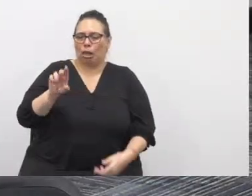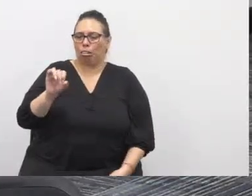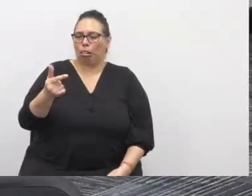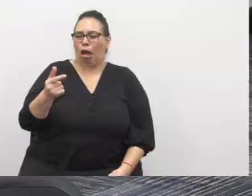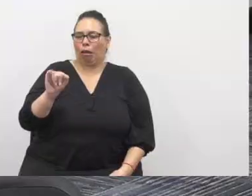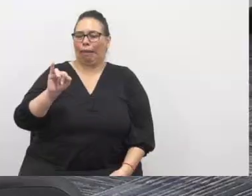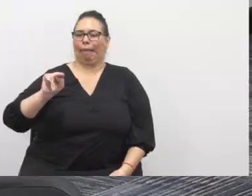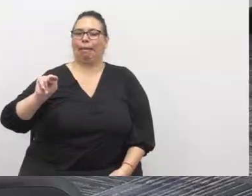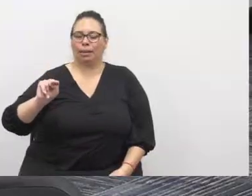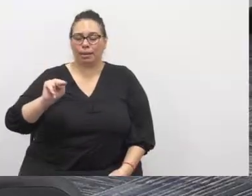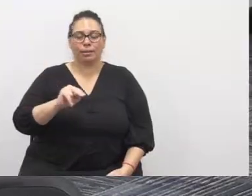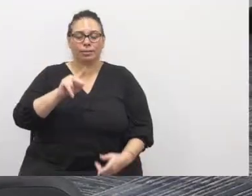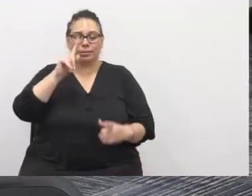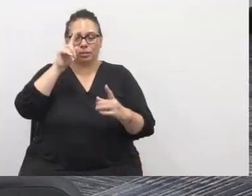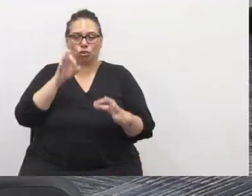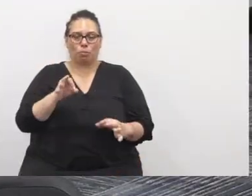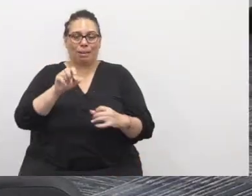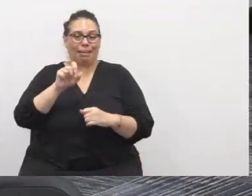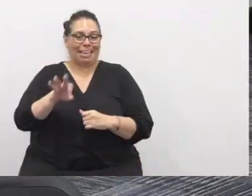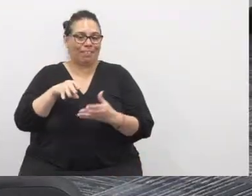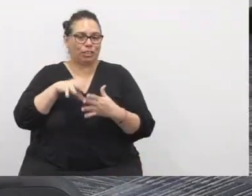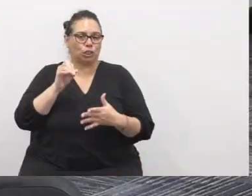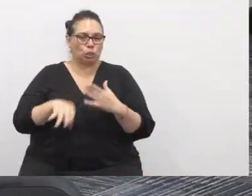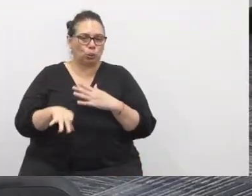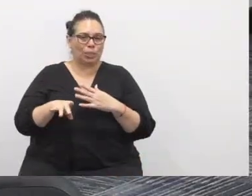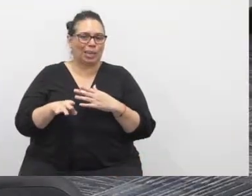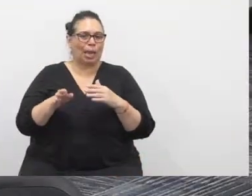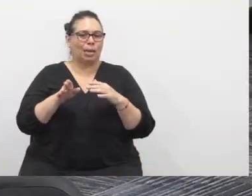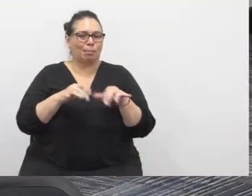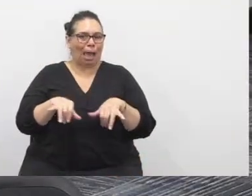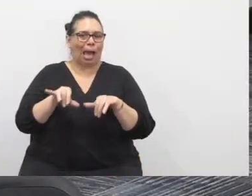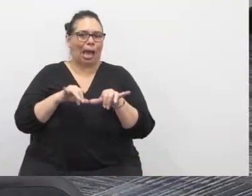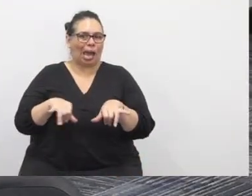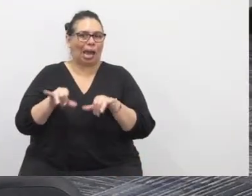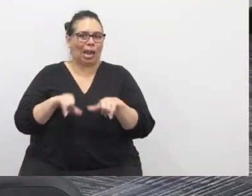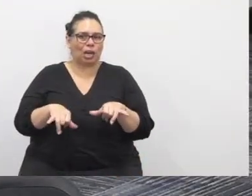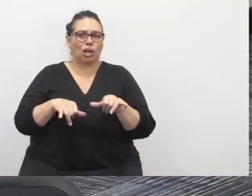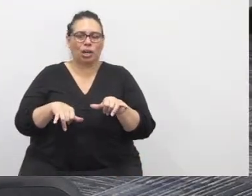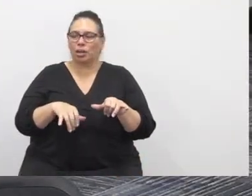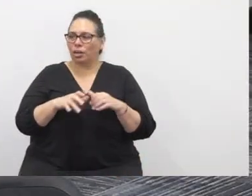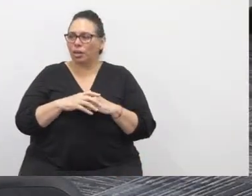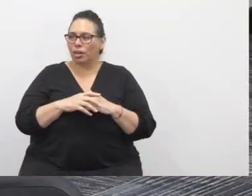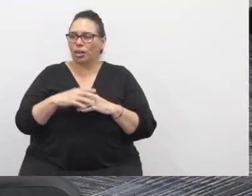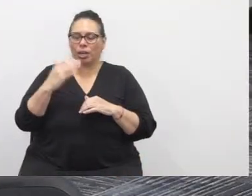to determine, you know, if there's a student kind of with a pattern that may need extra attention.